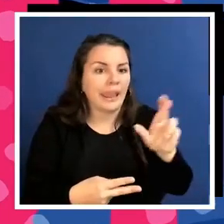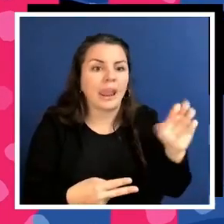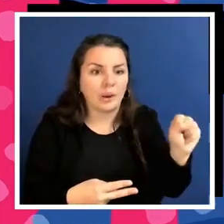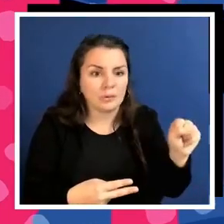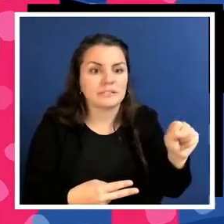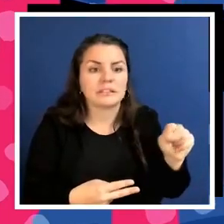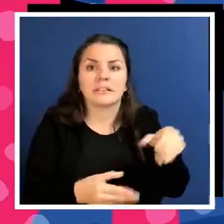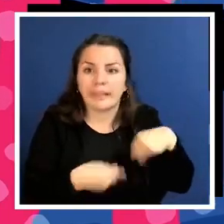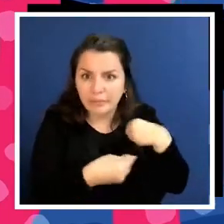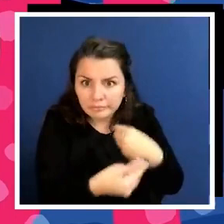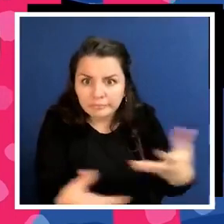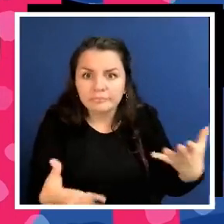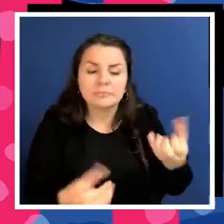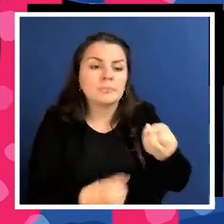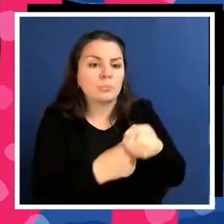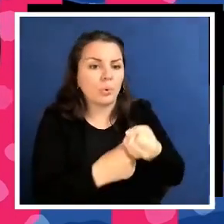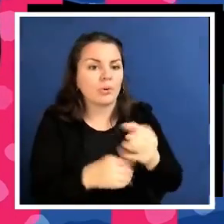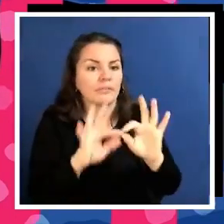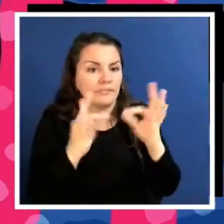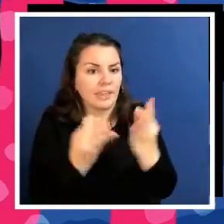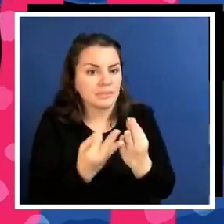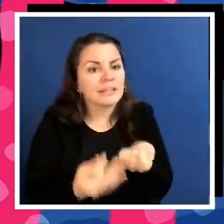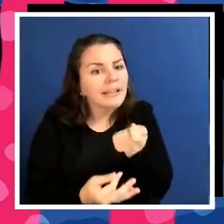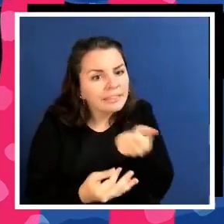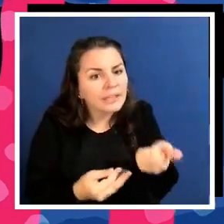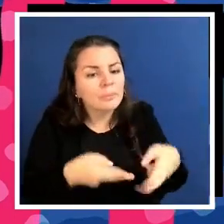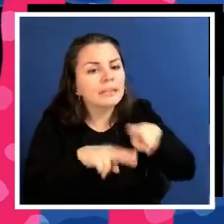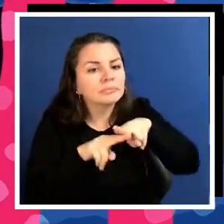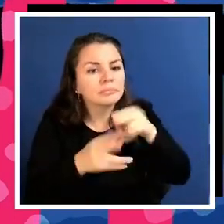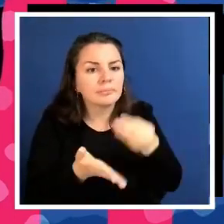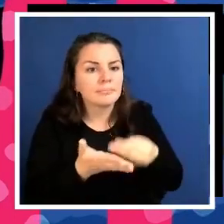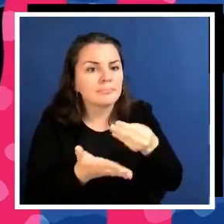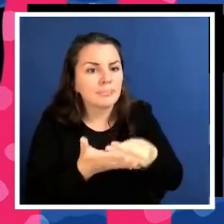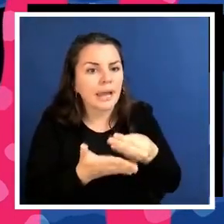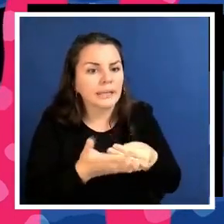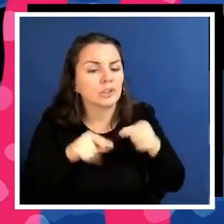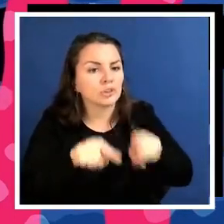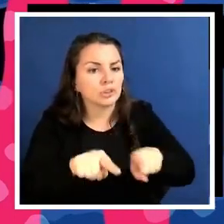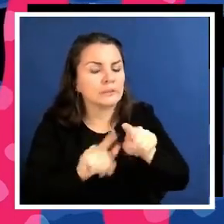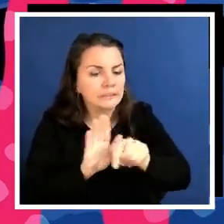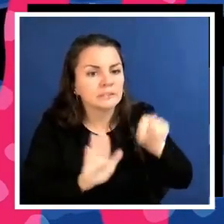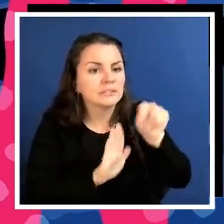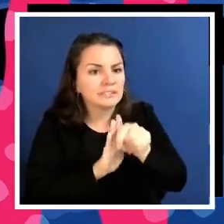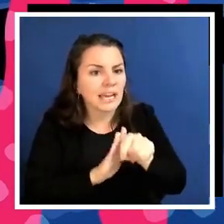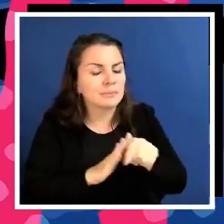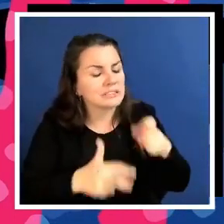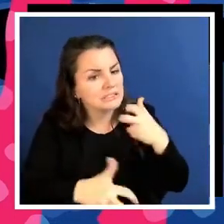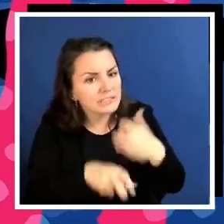THAT PRESIDENT BIDEN AND VICE